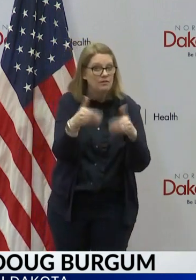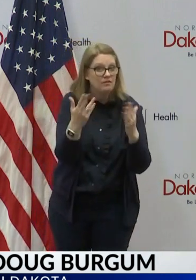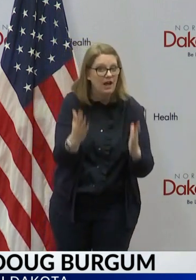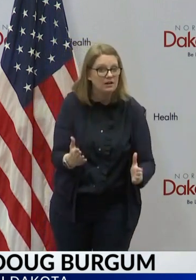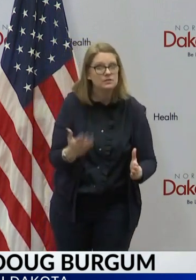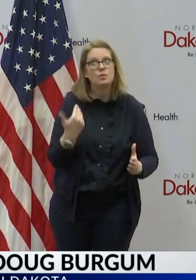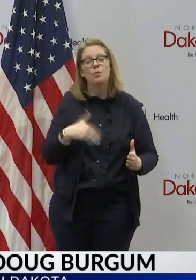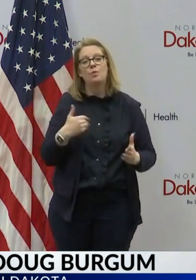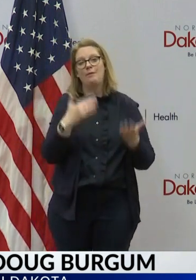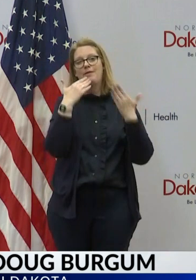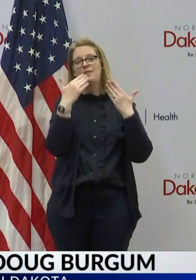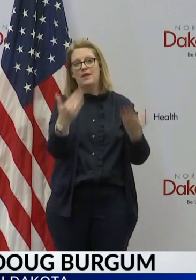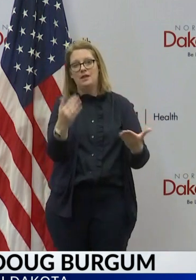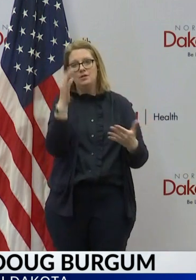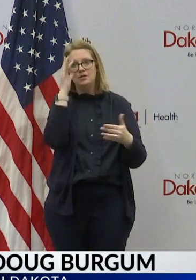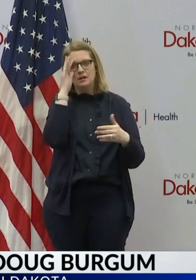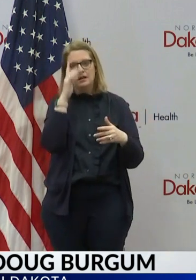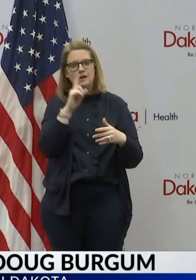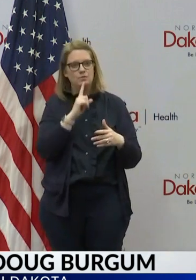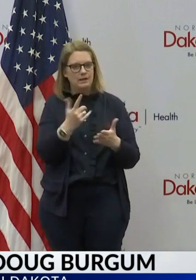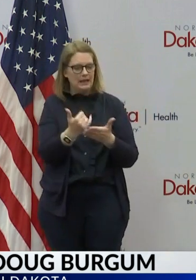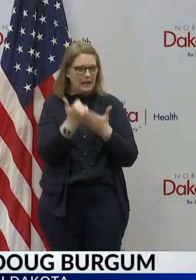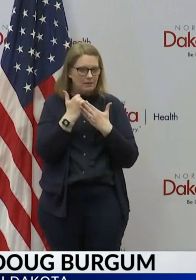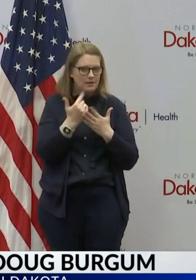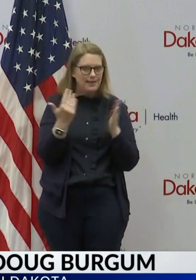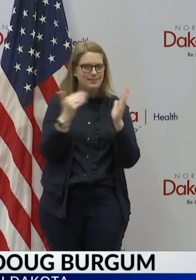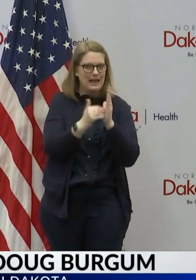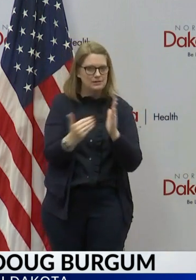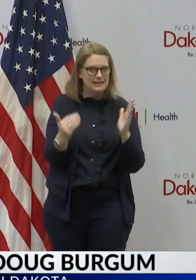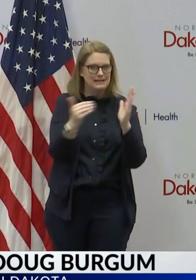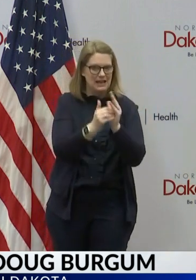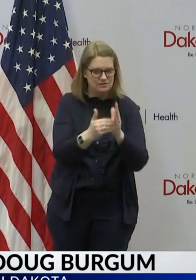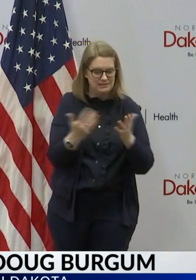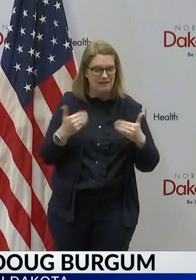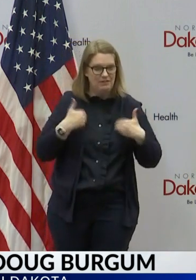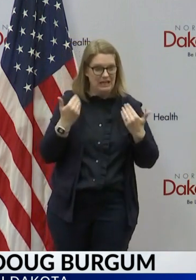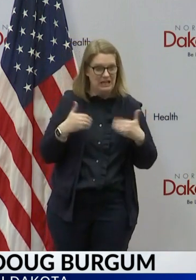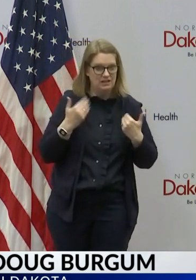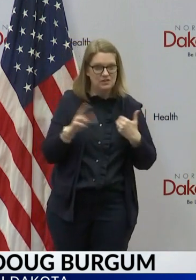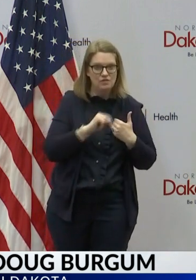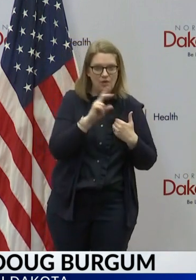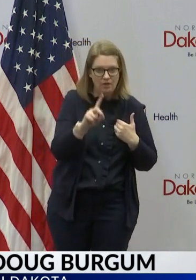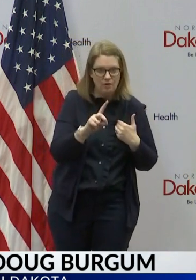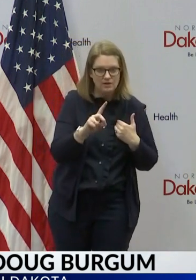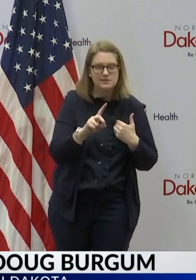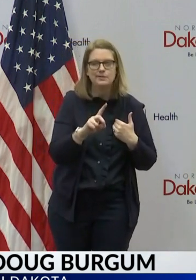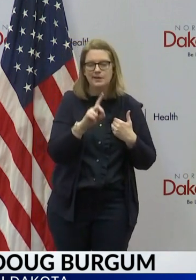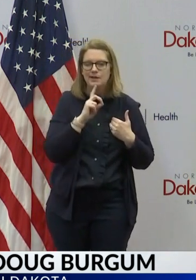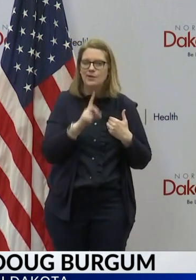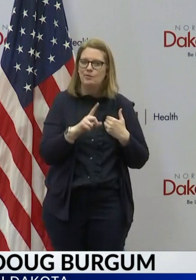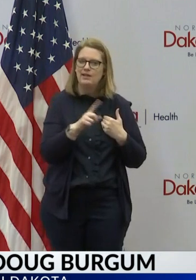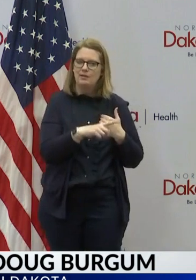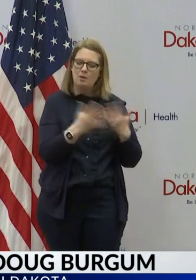YOU. I WANT TO SAY IN CLOSING THIS SECTION, THANK YOU FOR THE CHILD CARE PROVIDERS FOR BEING THERE